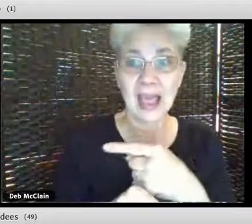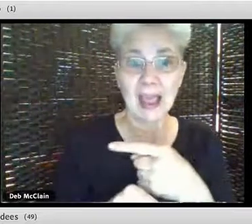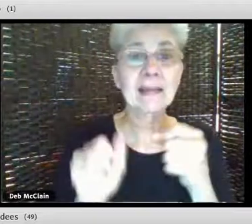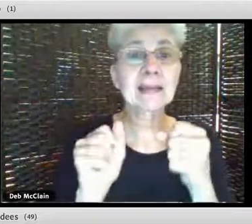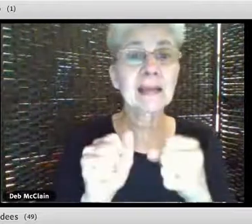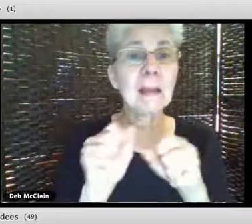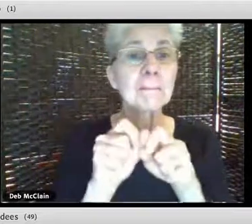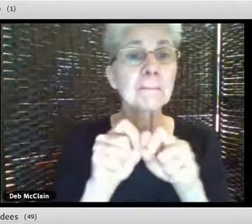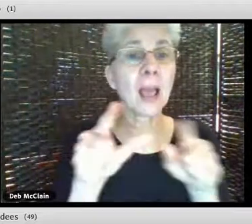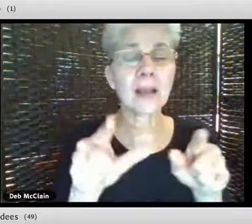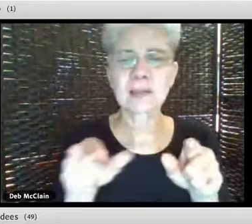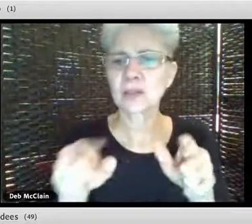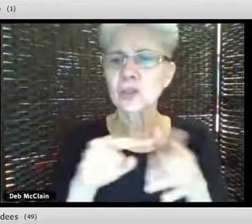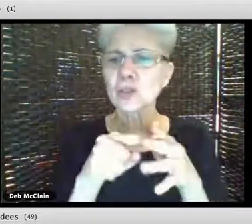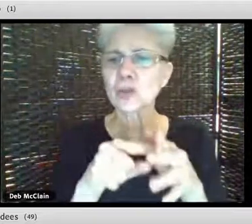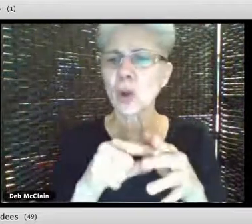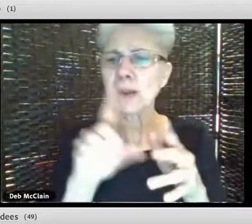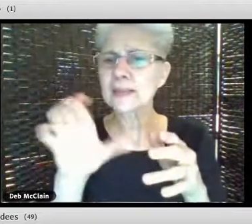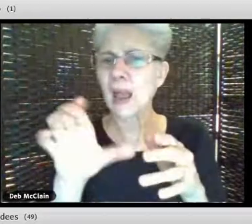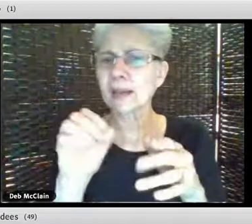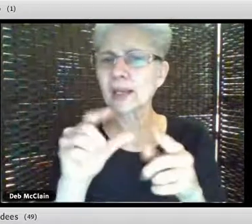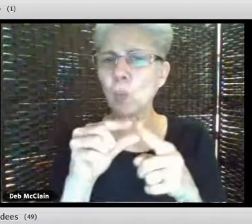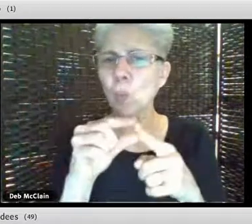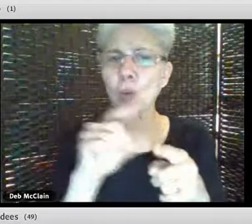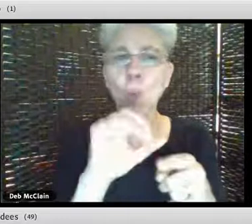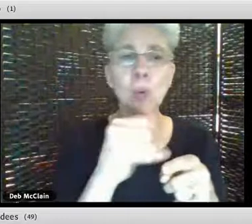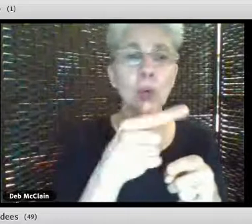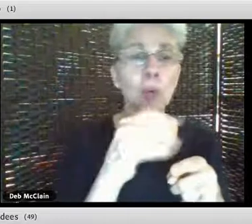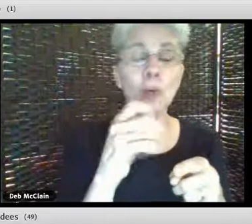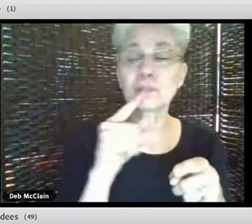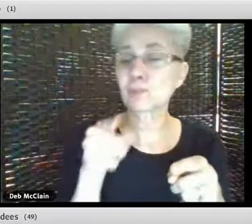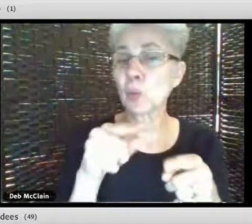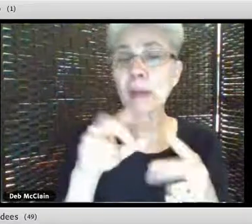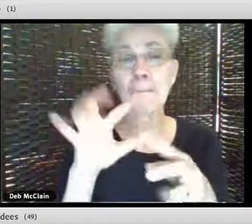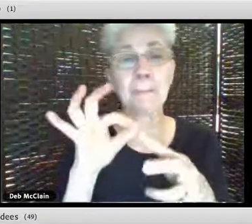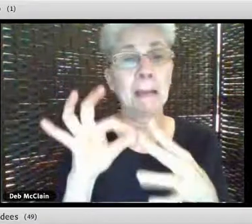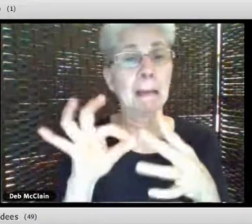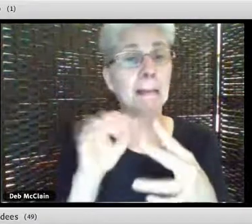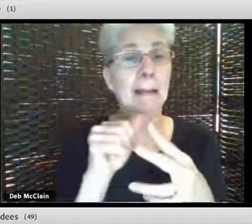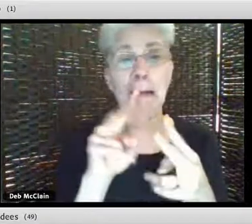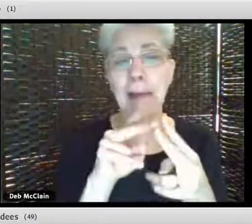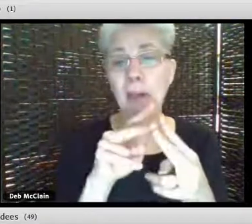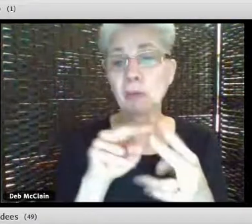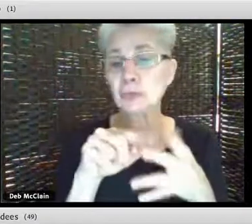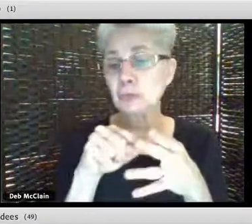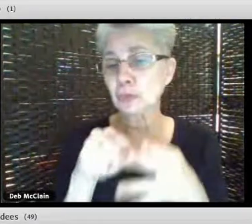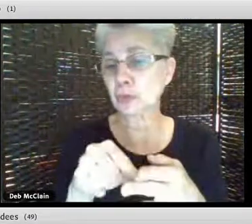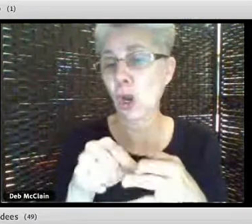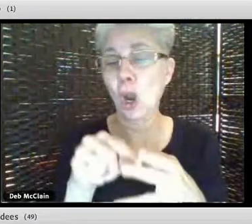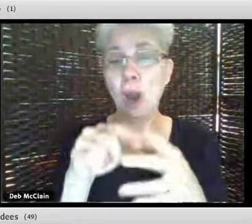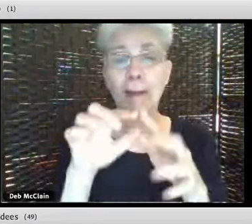Madeline says, "Are you starting a doc in word or in Google?" You can do either. So you can start a document in Word